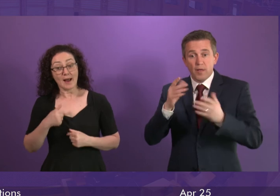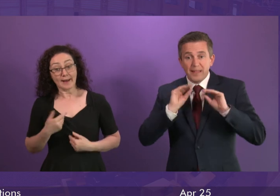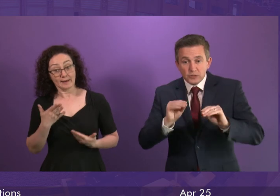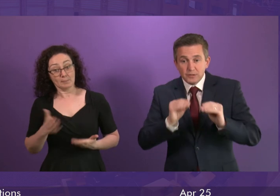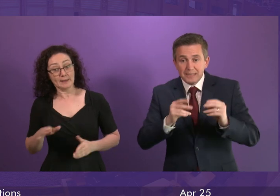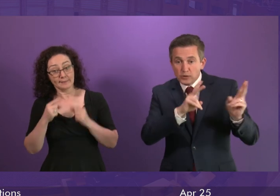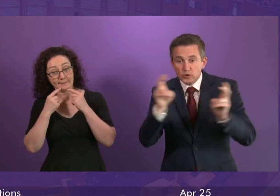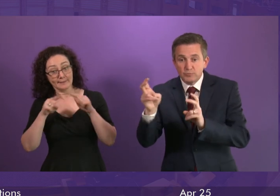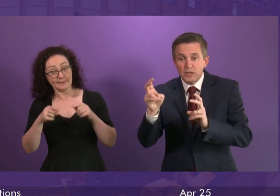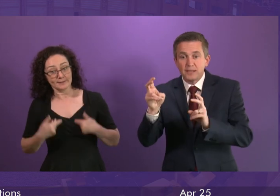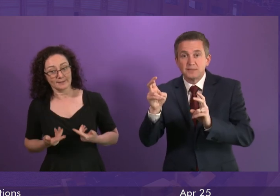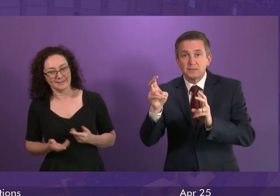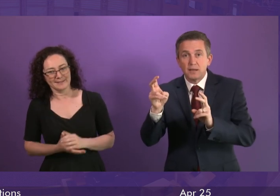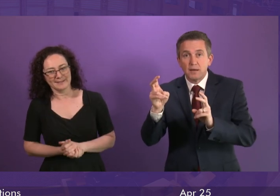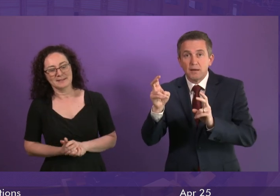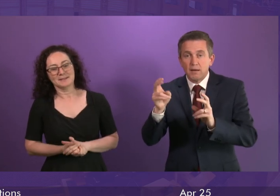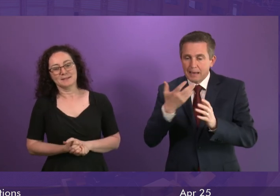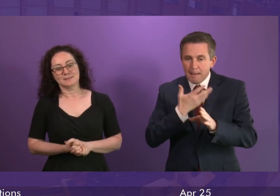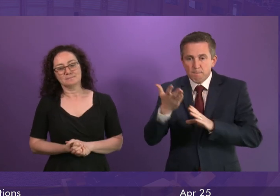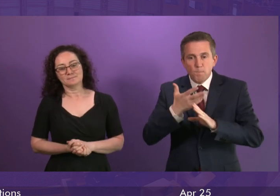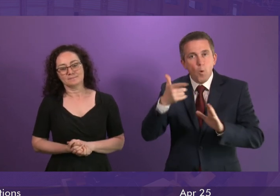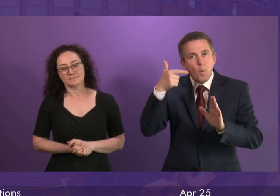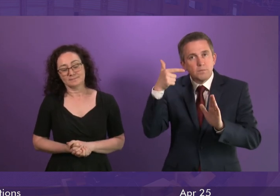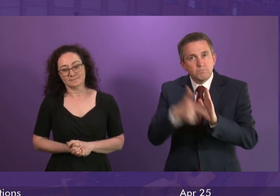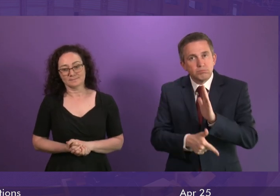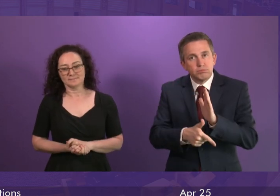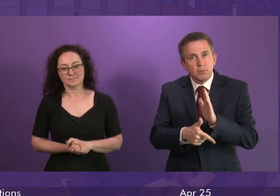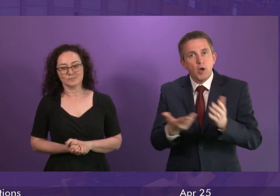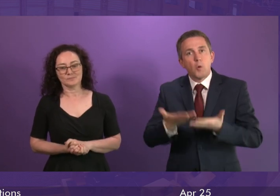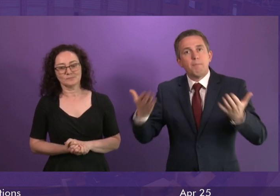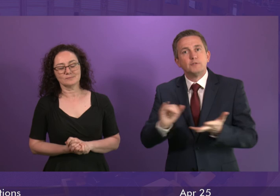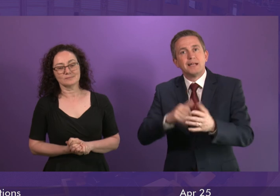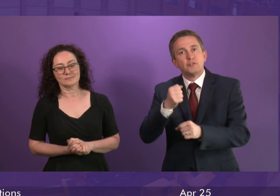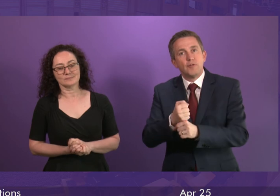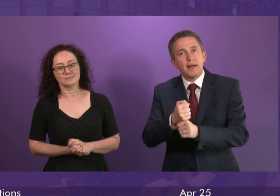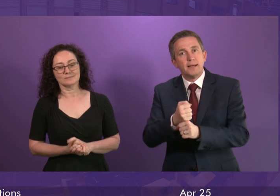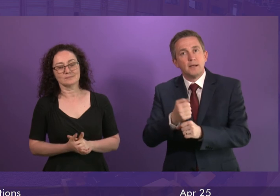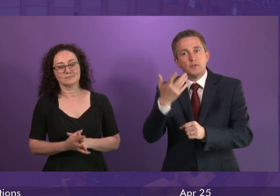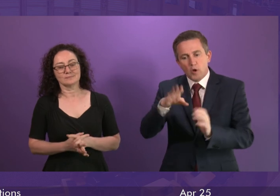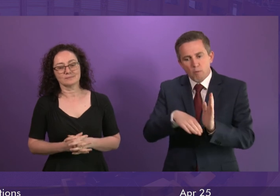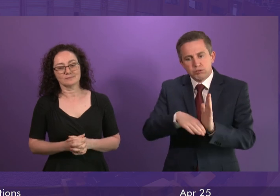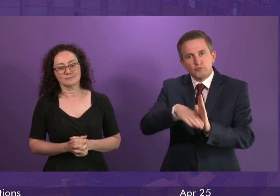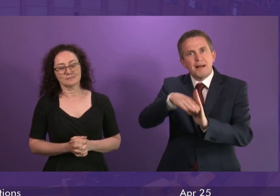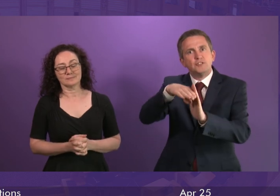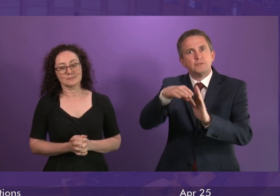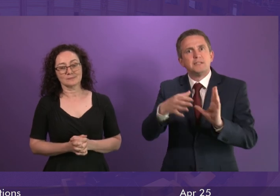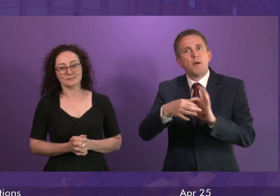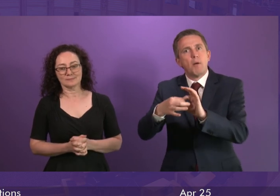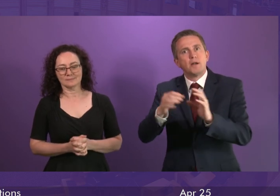subjects, they study them in far greater detail than they did under standard grades. Progression and depth are the principles of curriculum for excellence, which is a system